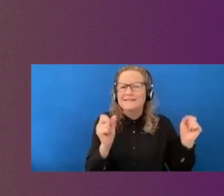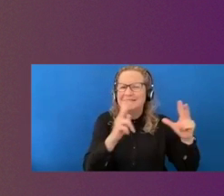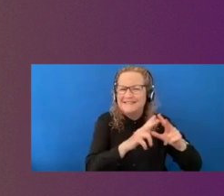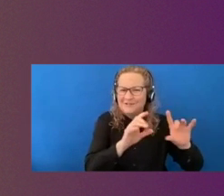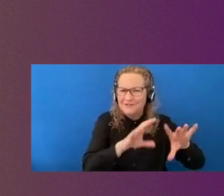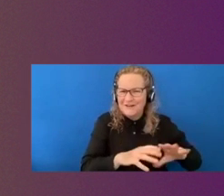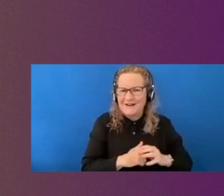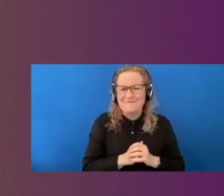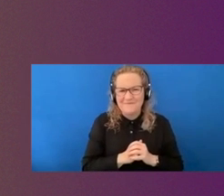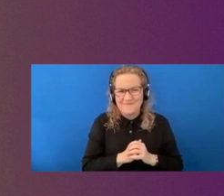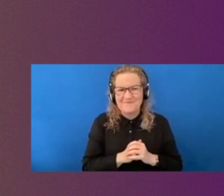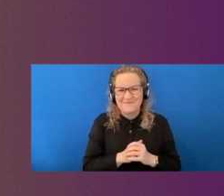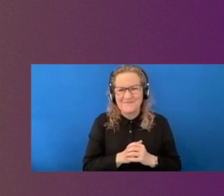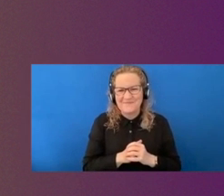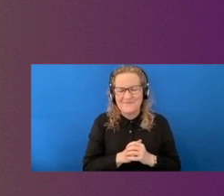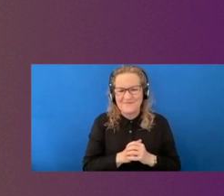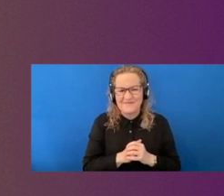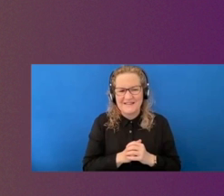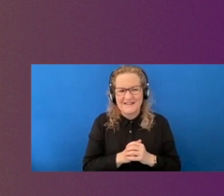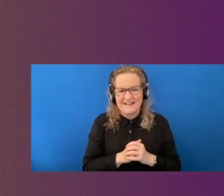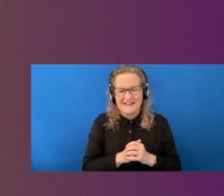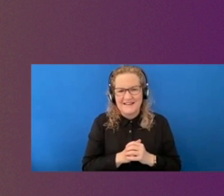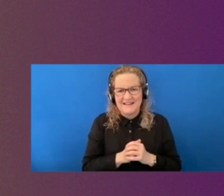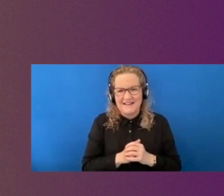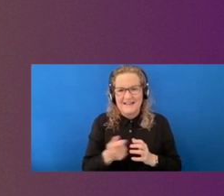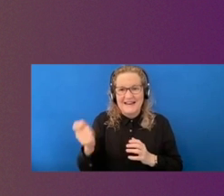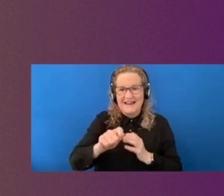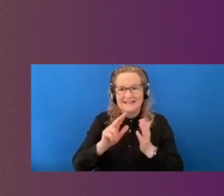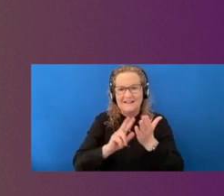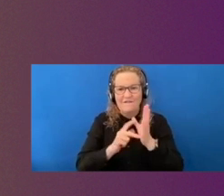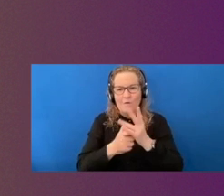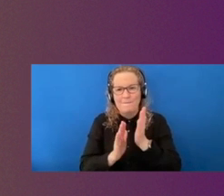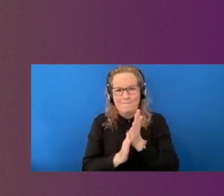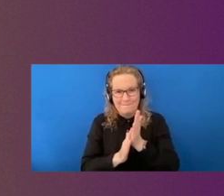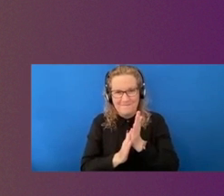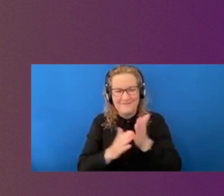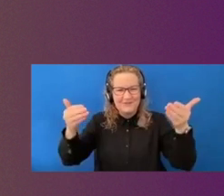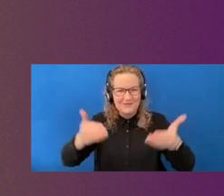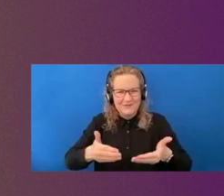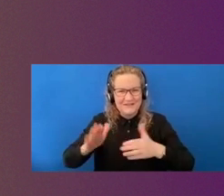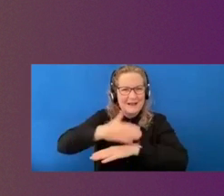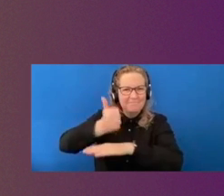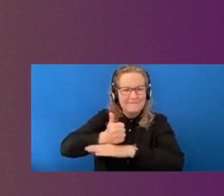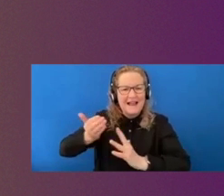then I would like to introduce Varun Chandak the founder and president of access to success